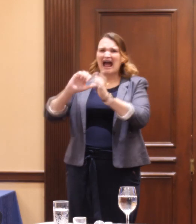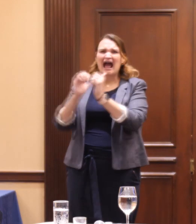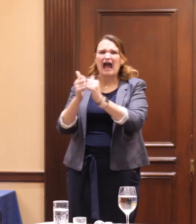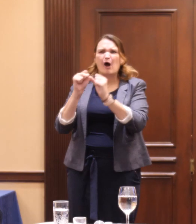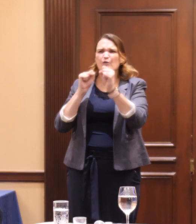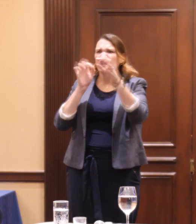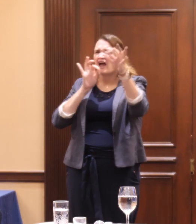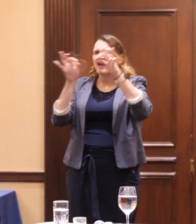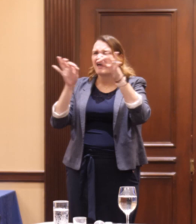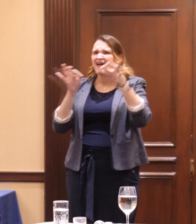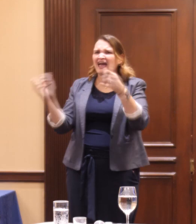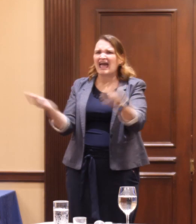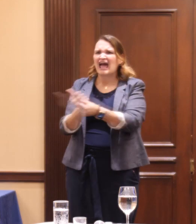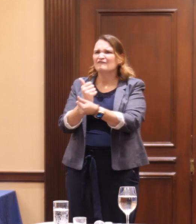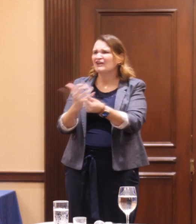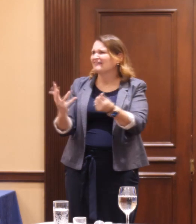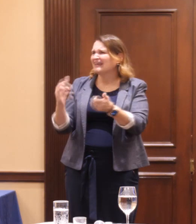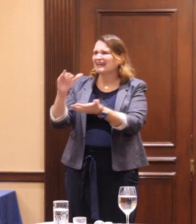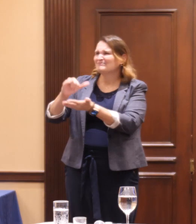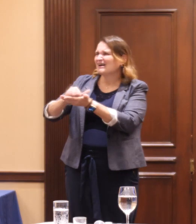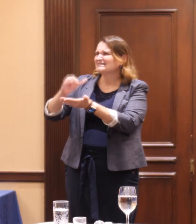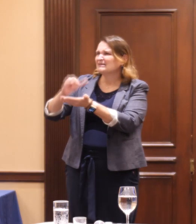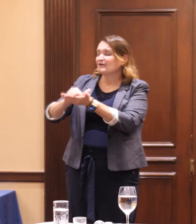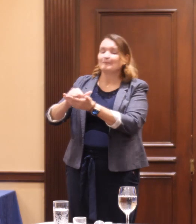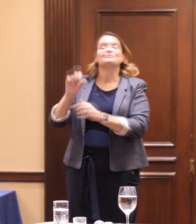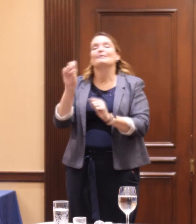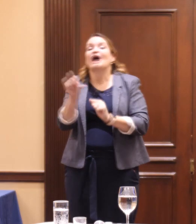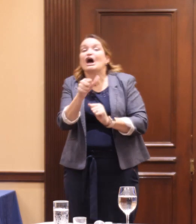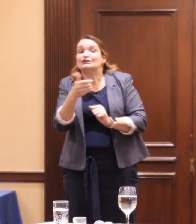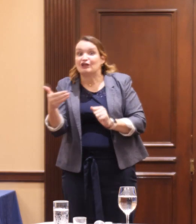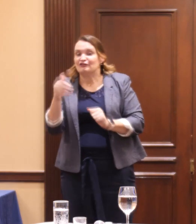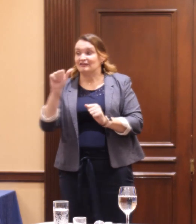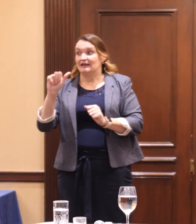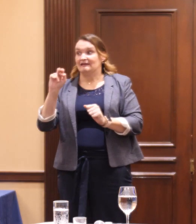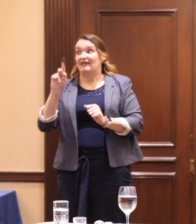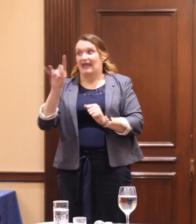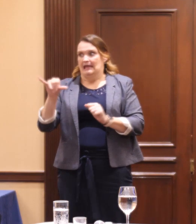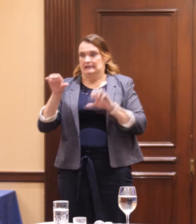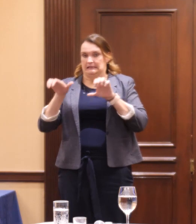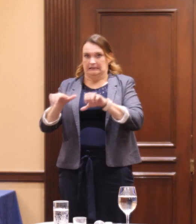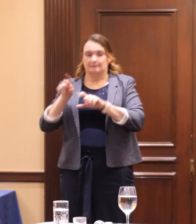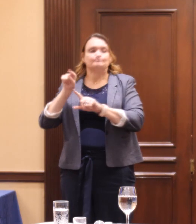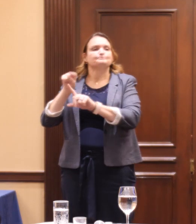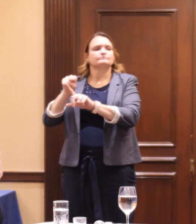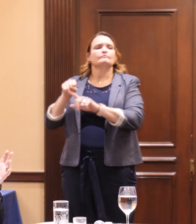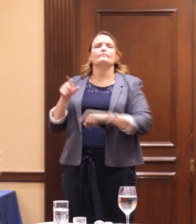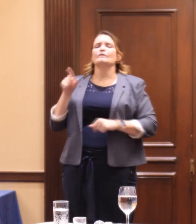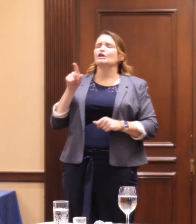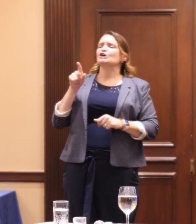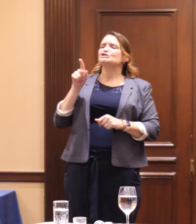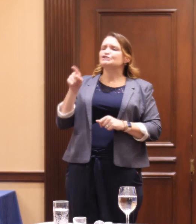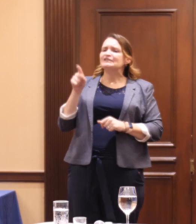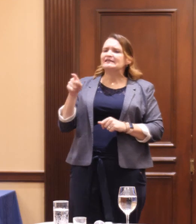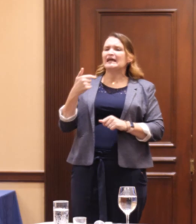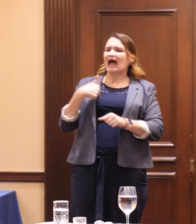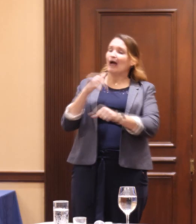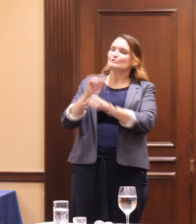but in the meantime another thing that Andi did was she I'd been working this is after the ADA